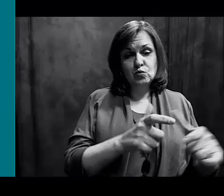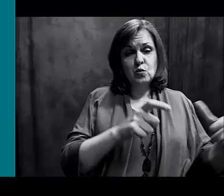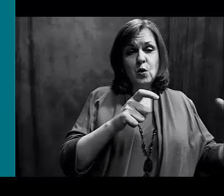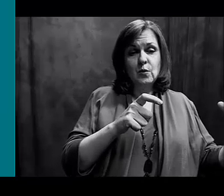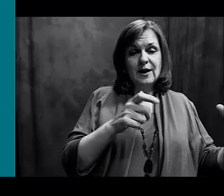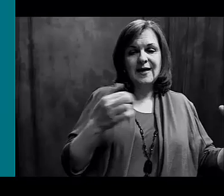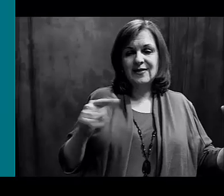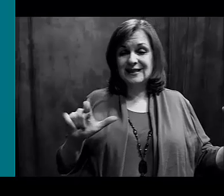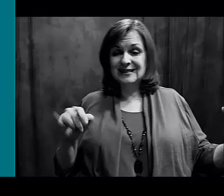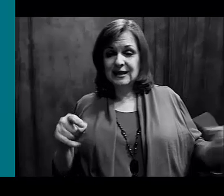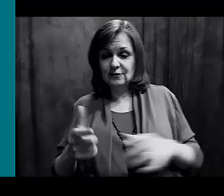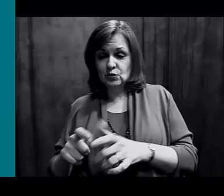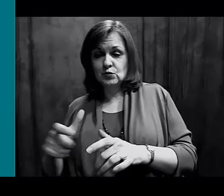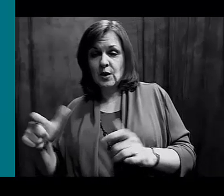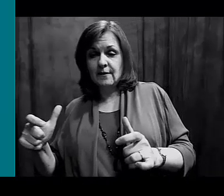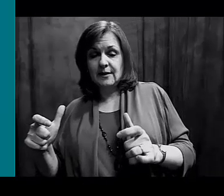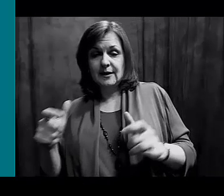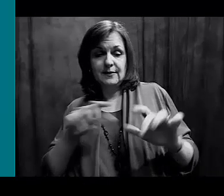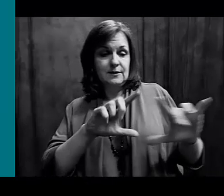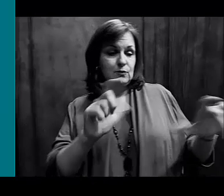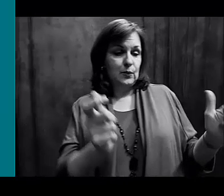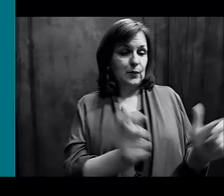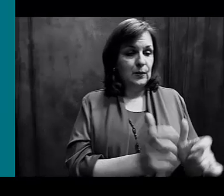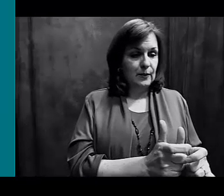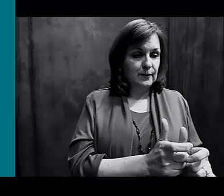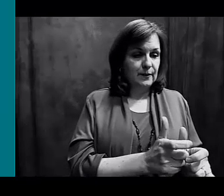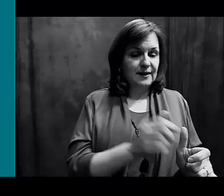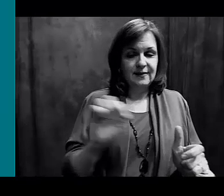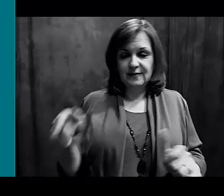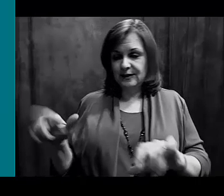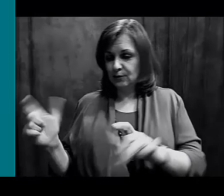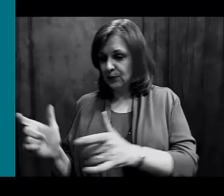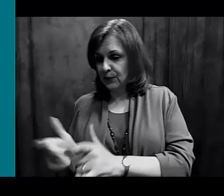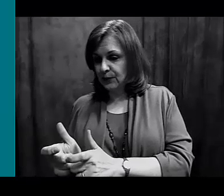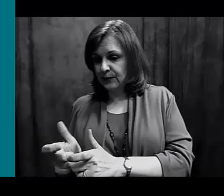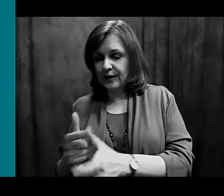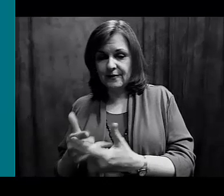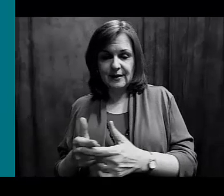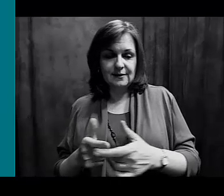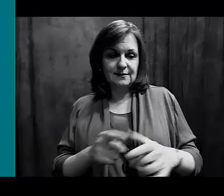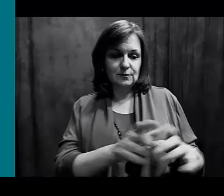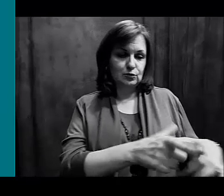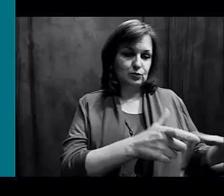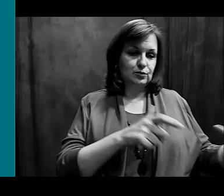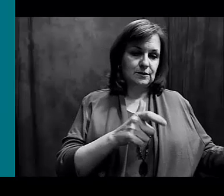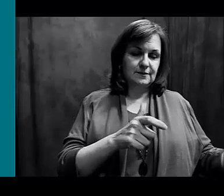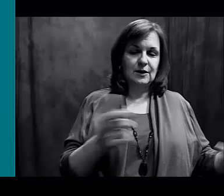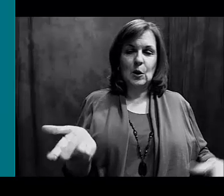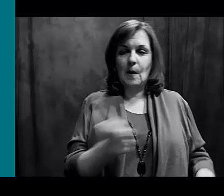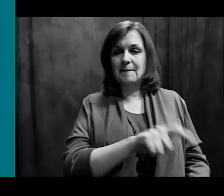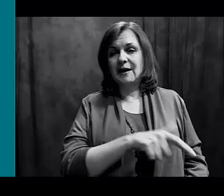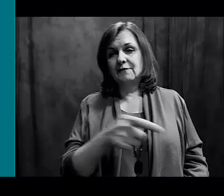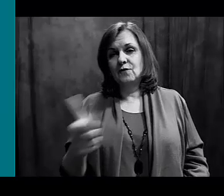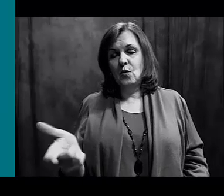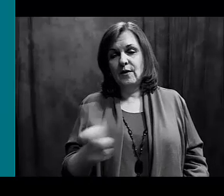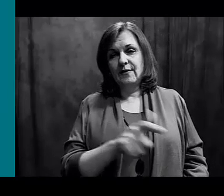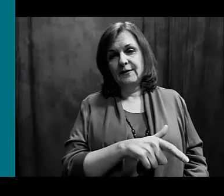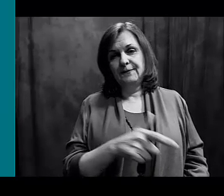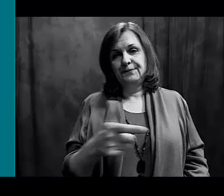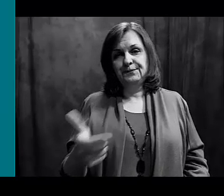then the lynx does well then the bunnies do well then the lynx does well this and we see this constant back and forth